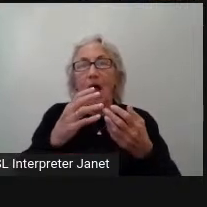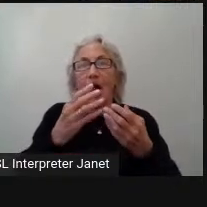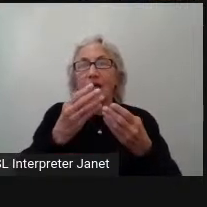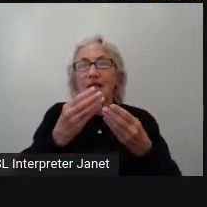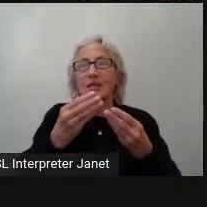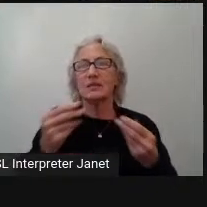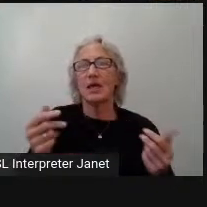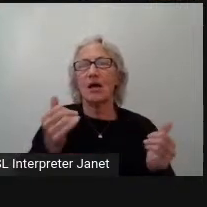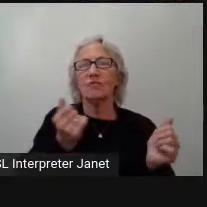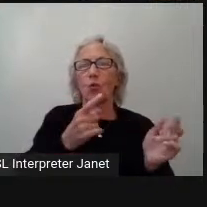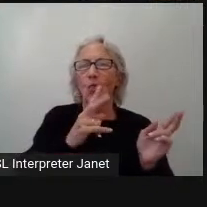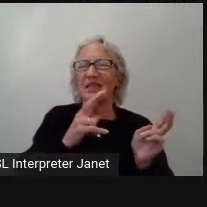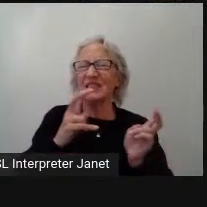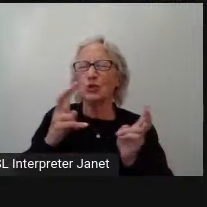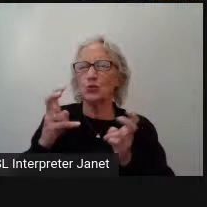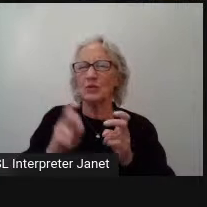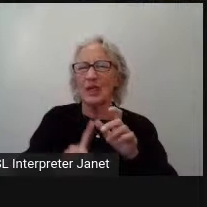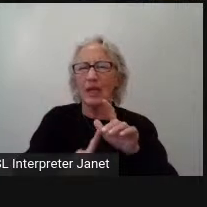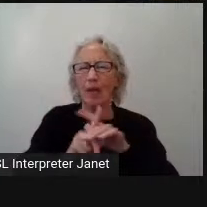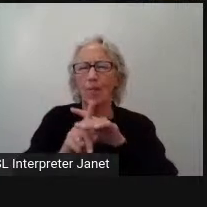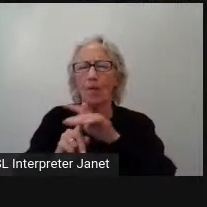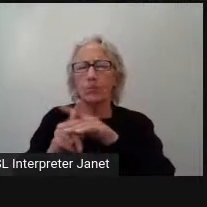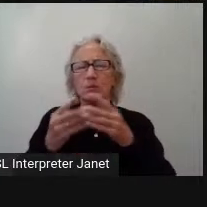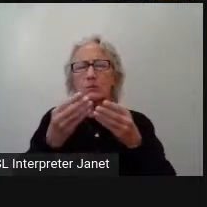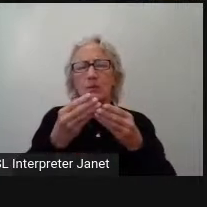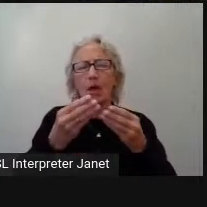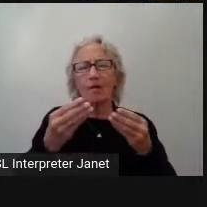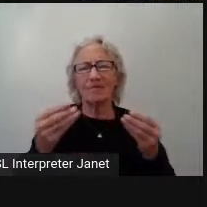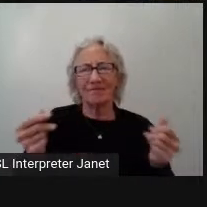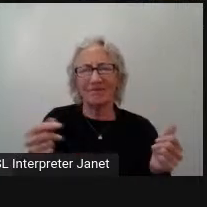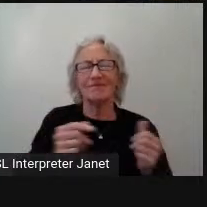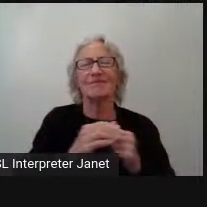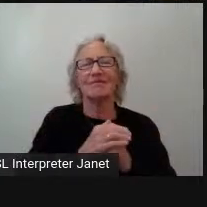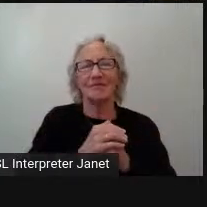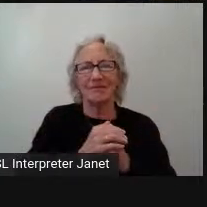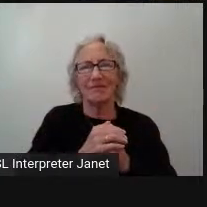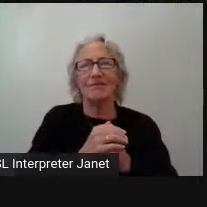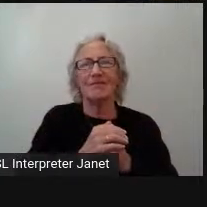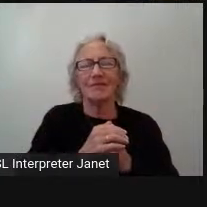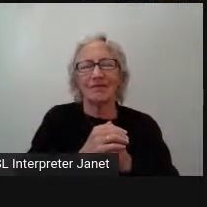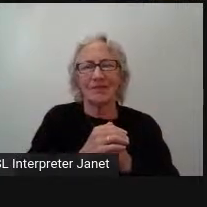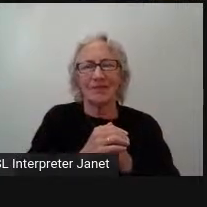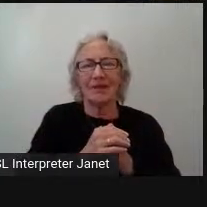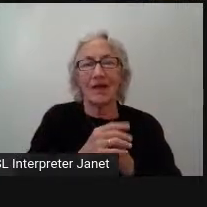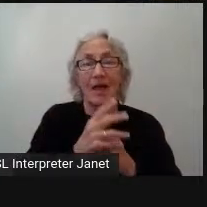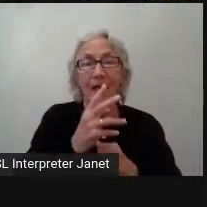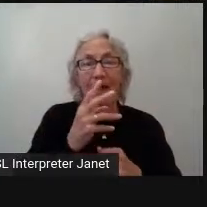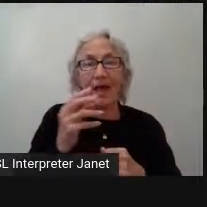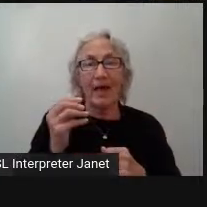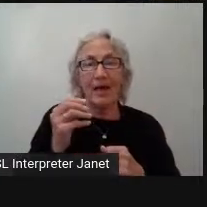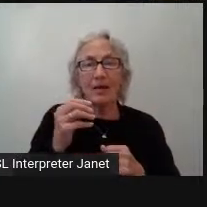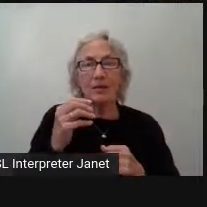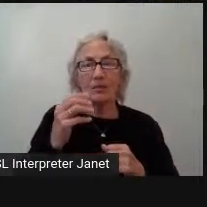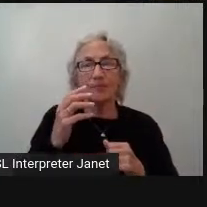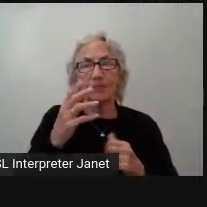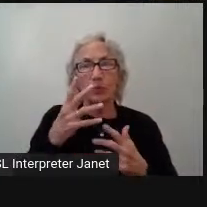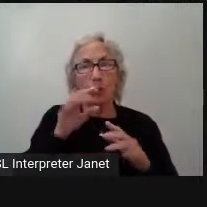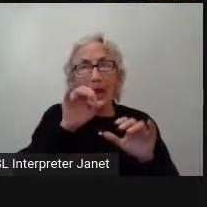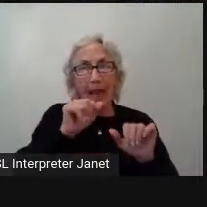experts work together with accessibility members . This has not been a work of the accessibility team alone.